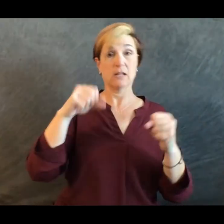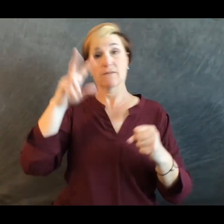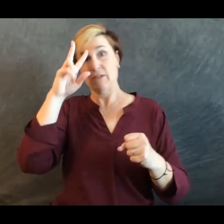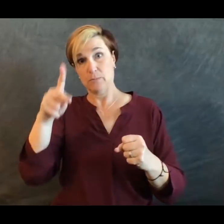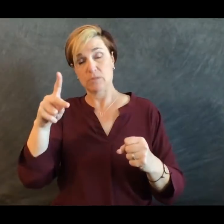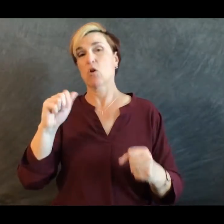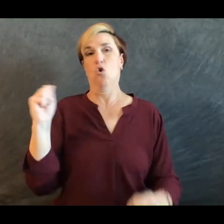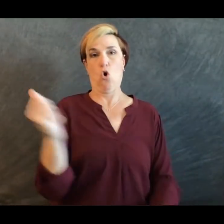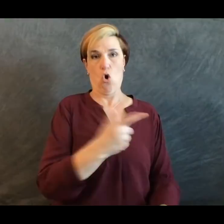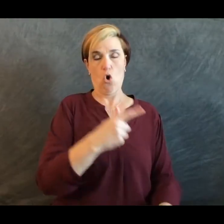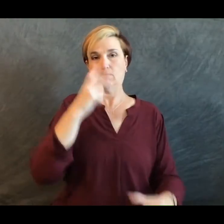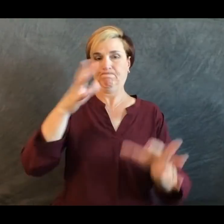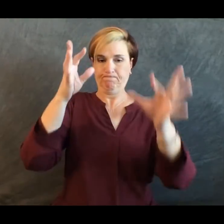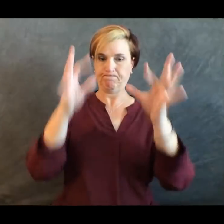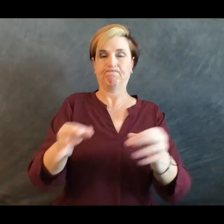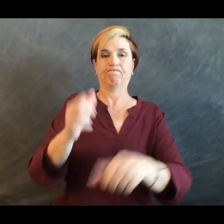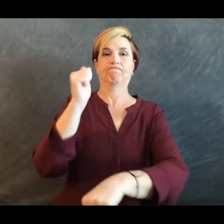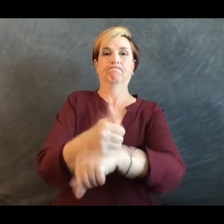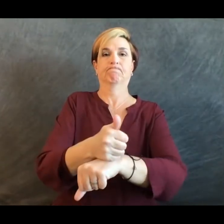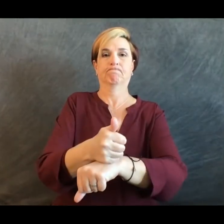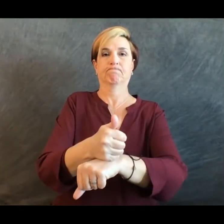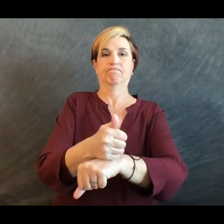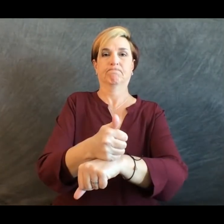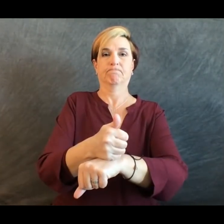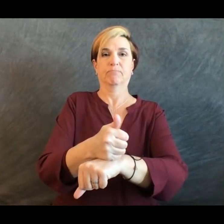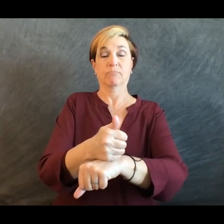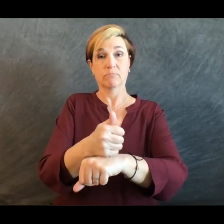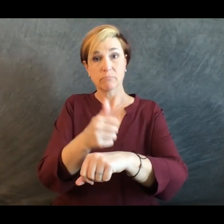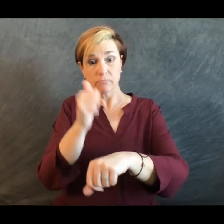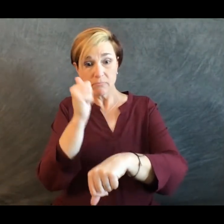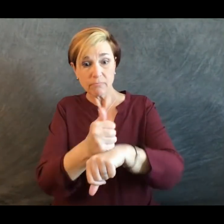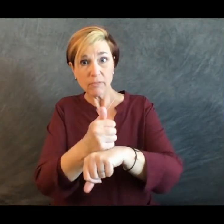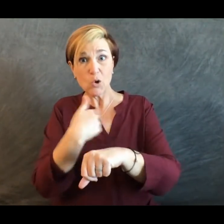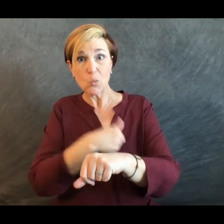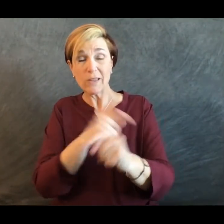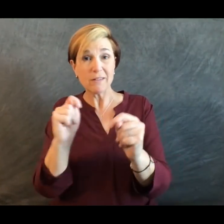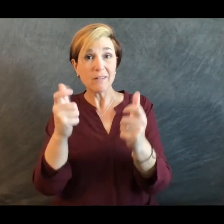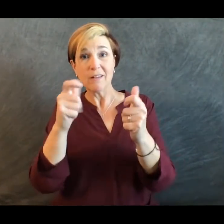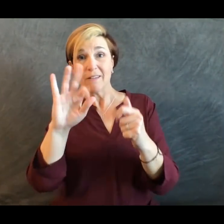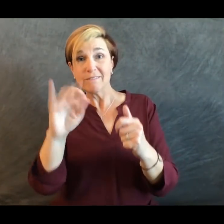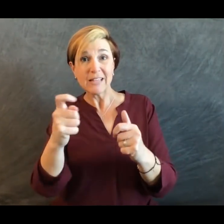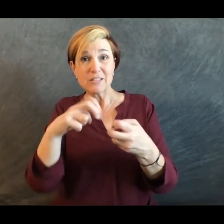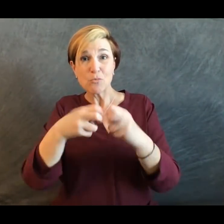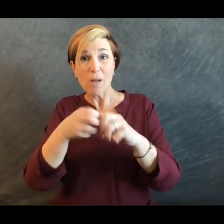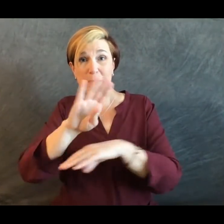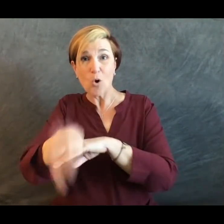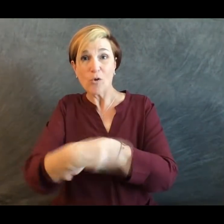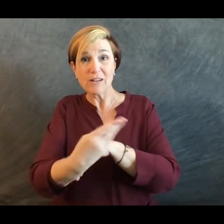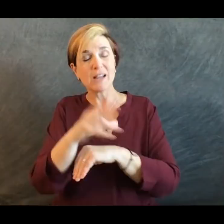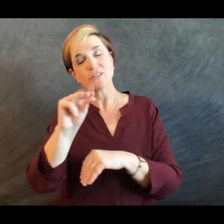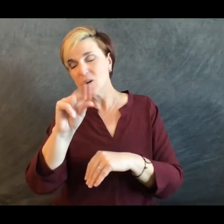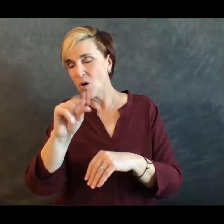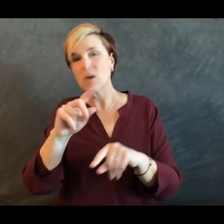can't fix these issues overnight but I promise you we will work with your communities to quickly and meaningfully move the needle in the right direction